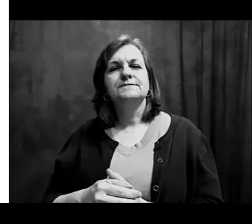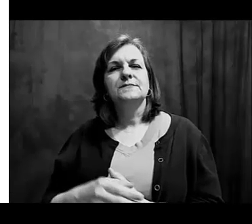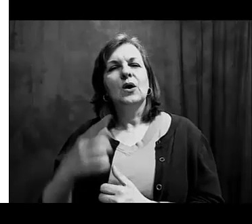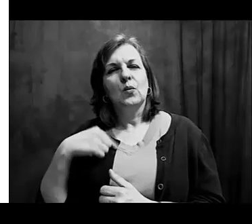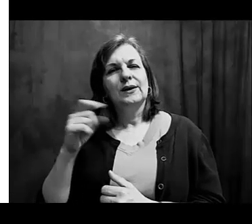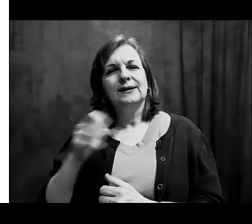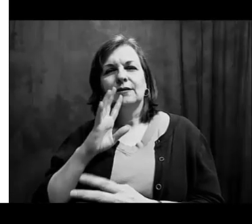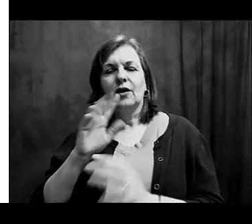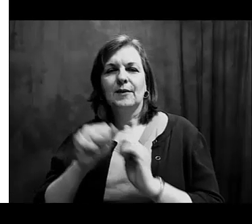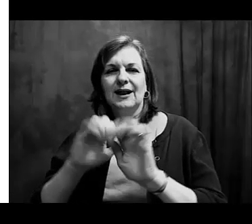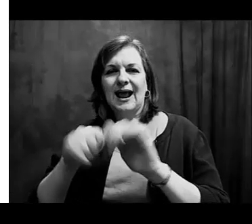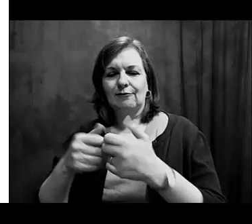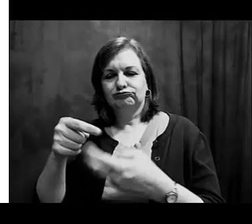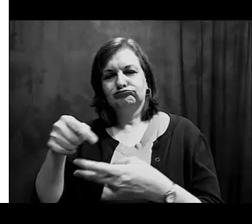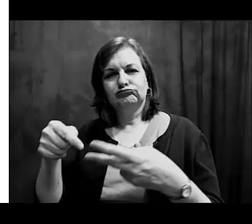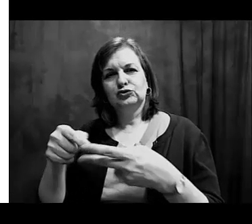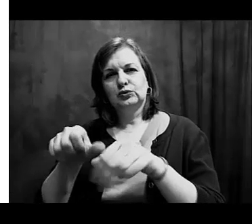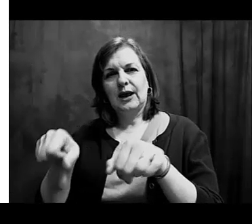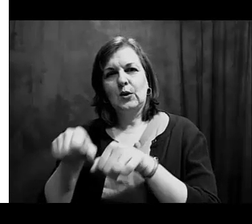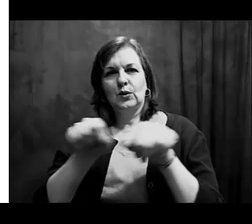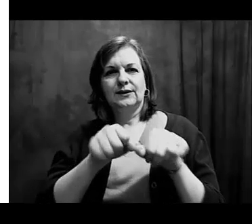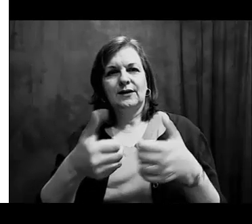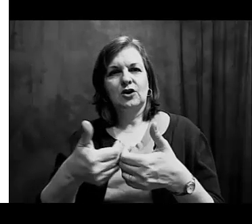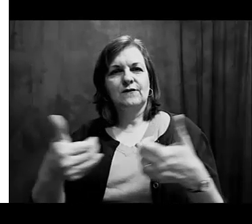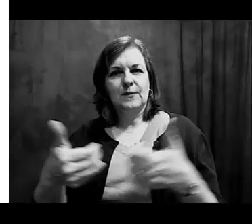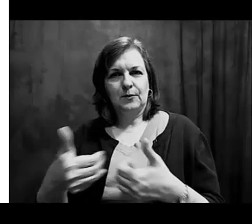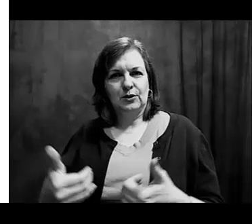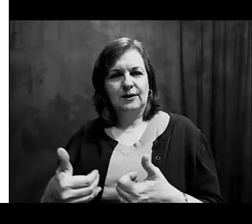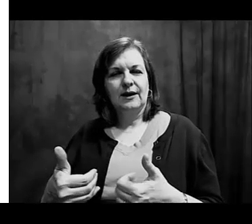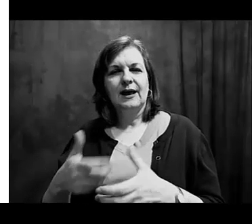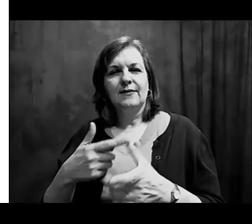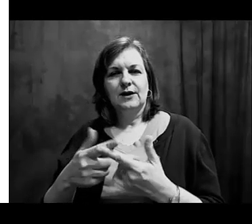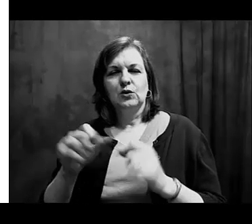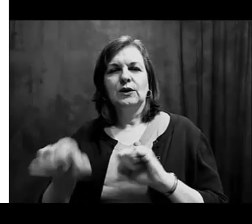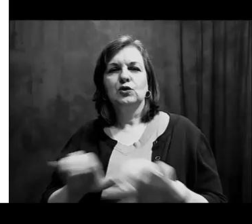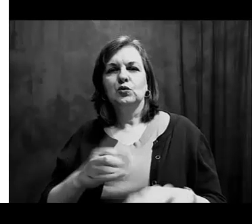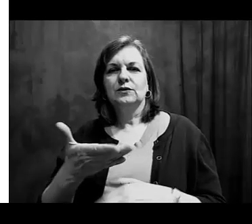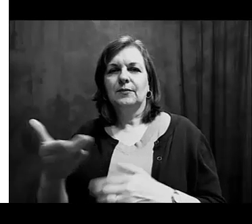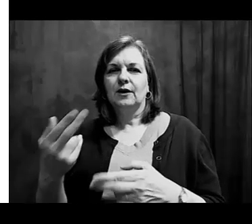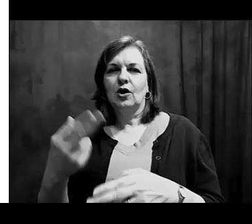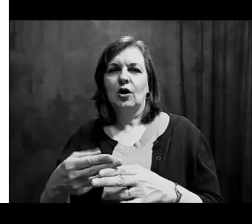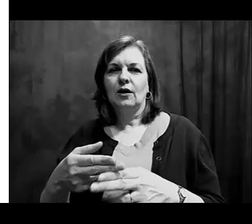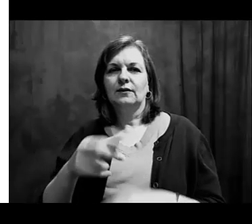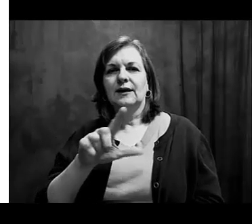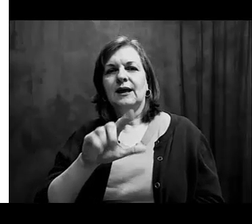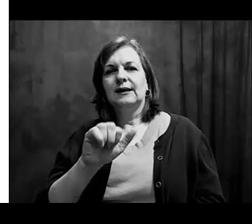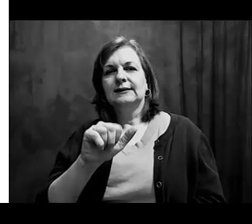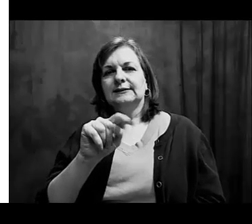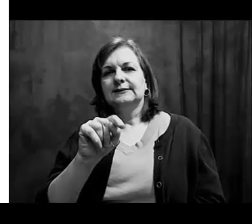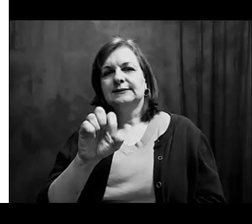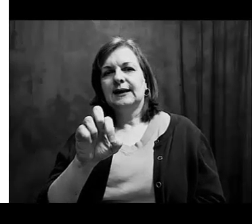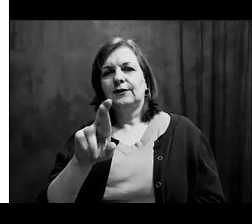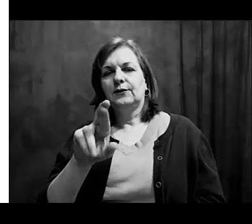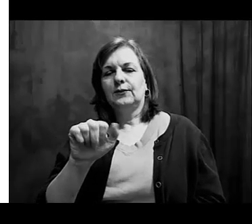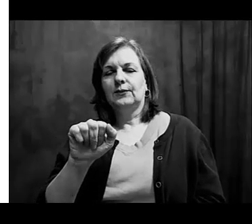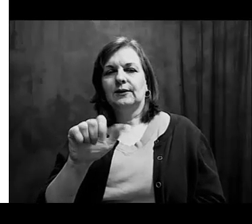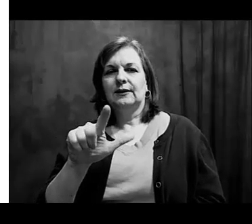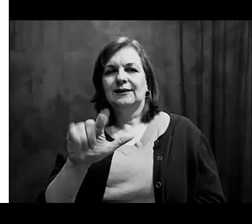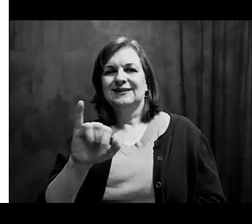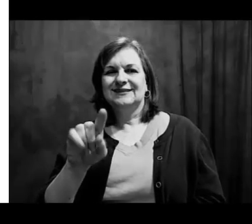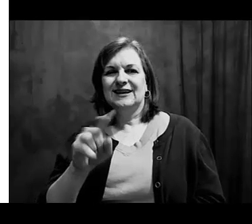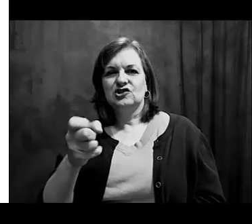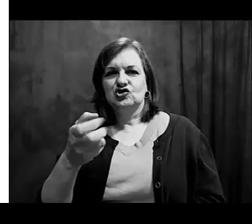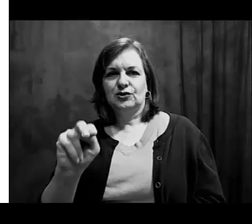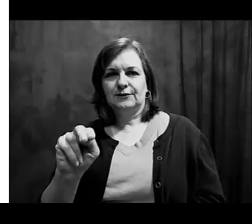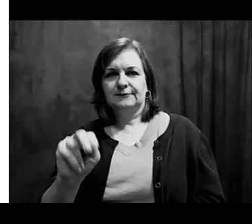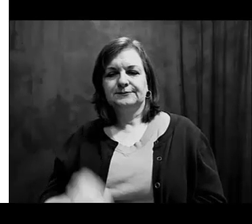those areas so that you can do something that we call lateralization